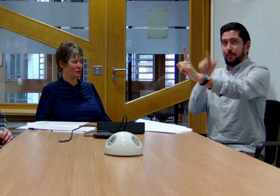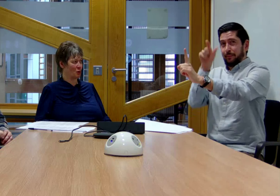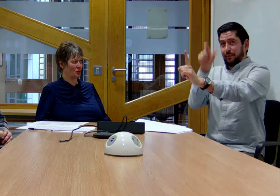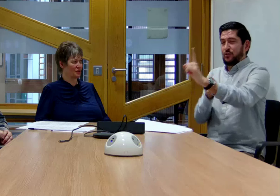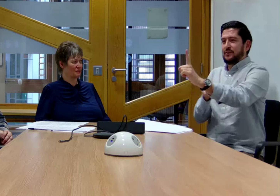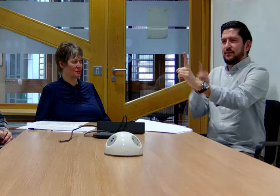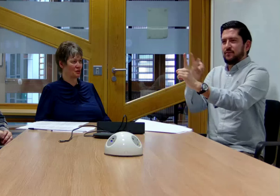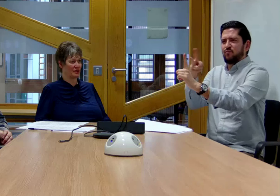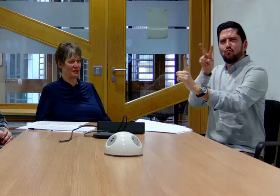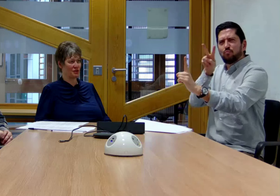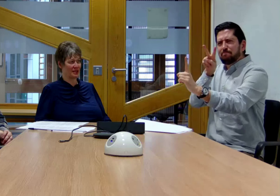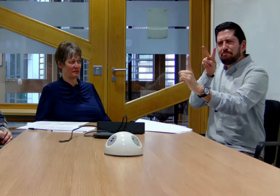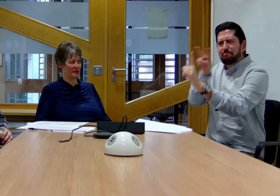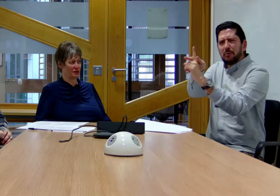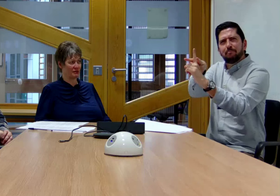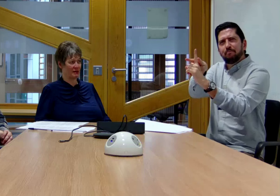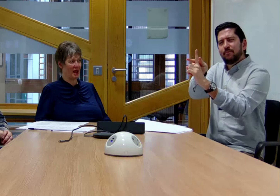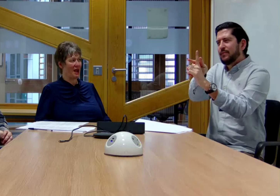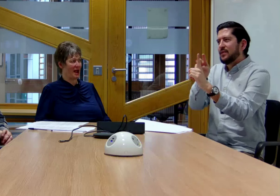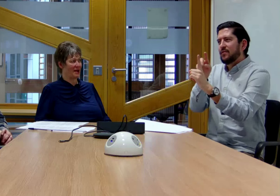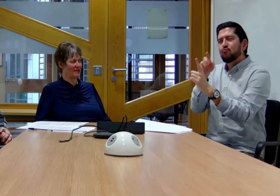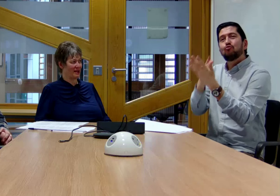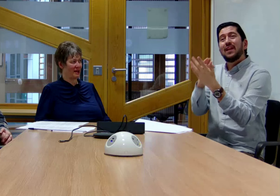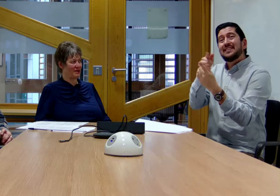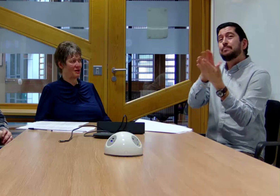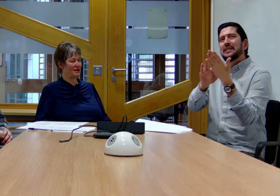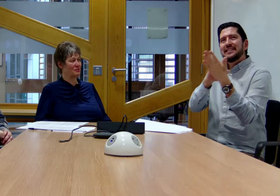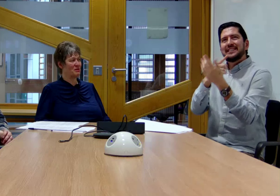I've got many, I think one of my favourite ones that I like - watch this - so imagine